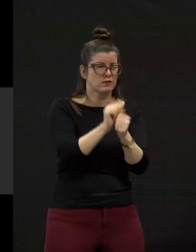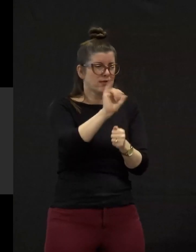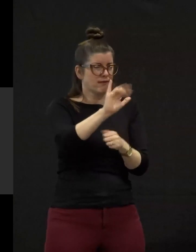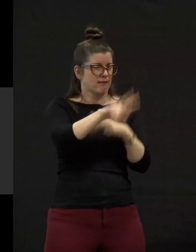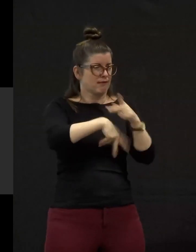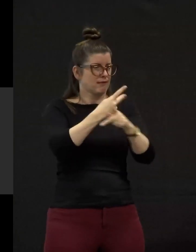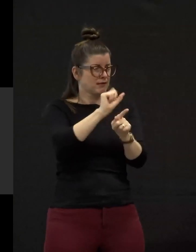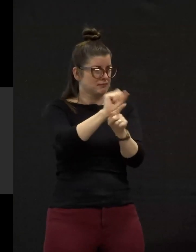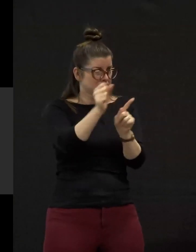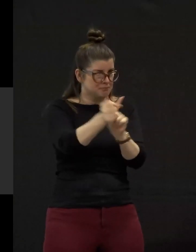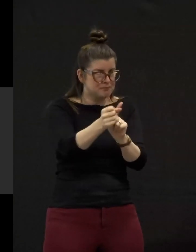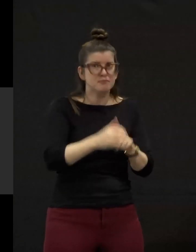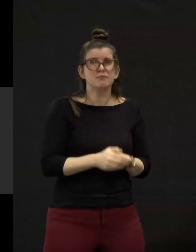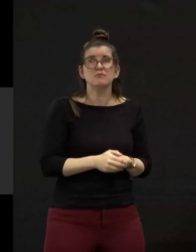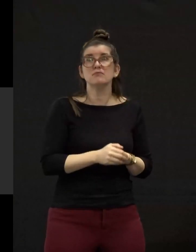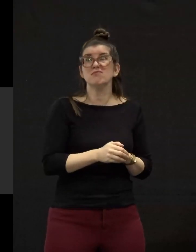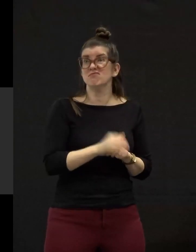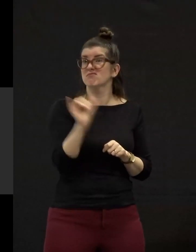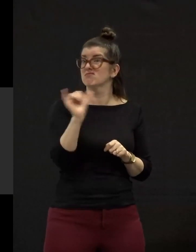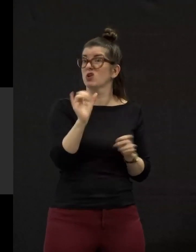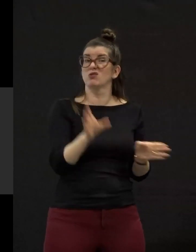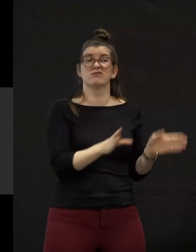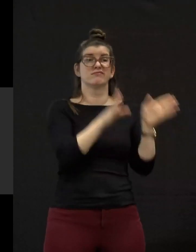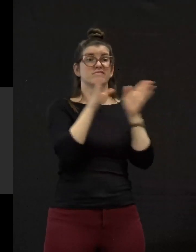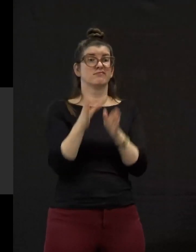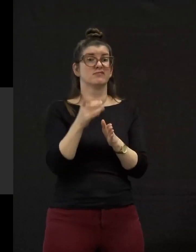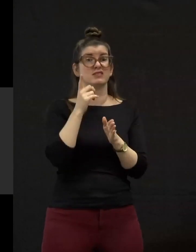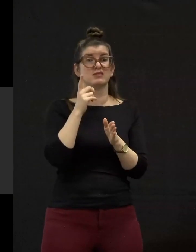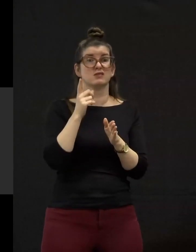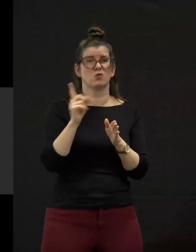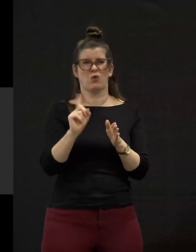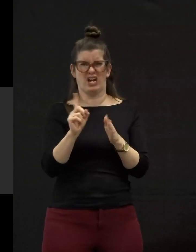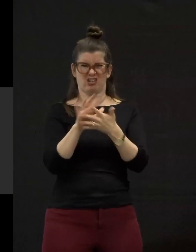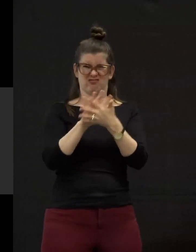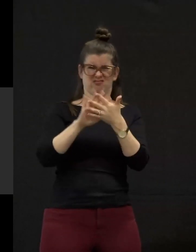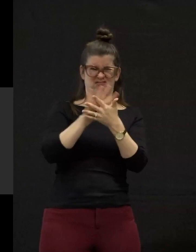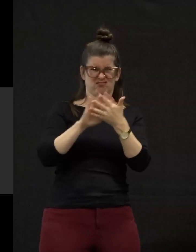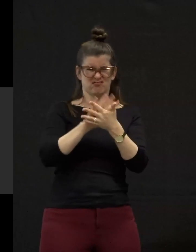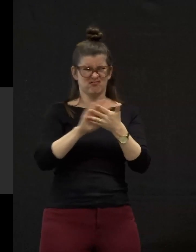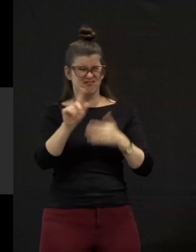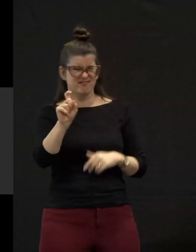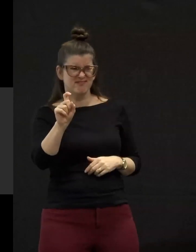But we've also received referrals where it's not very clear what is the concern.